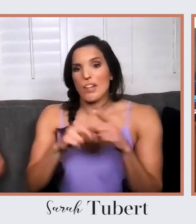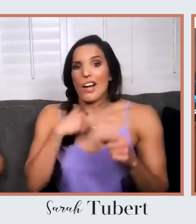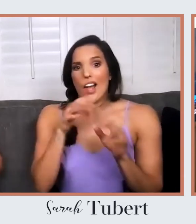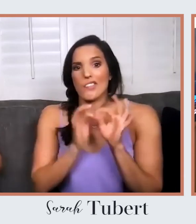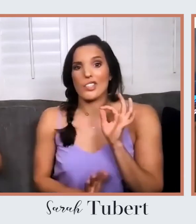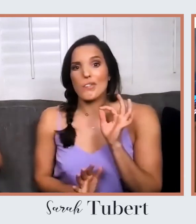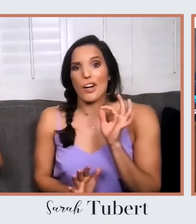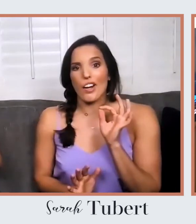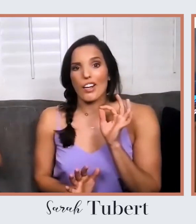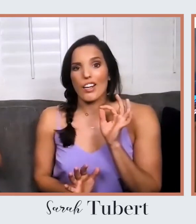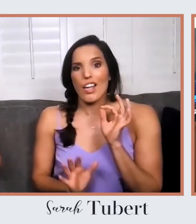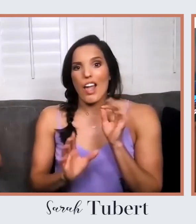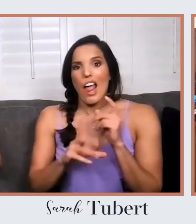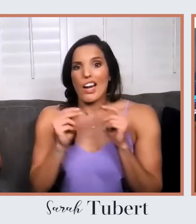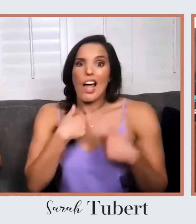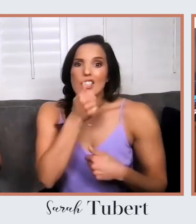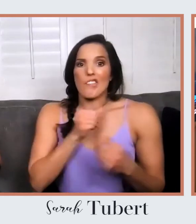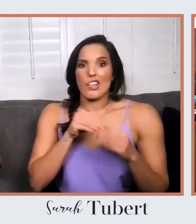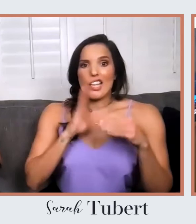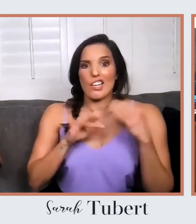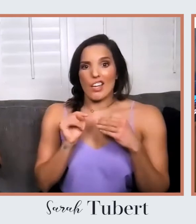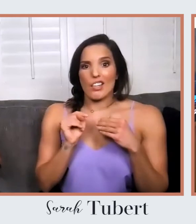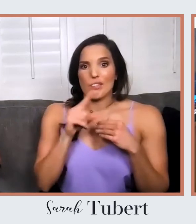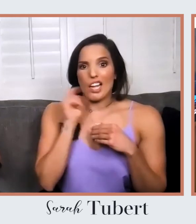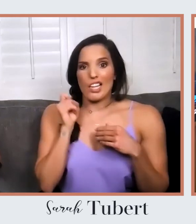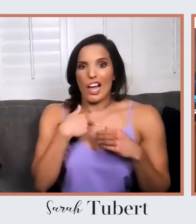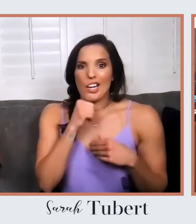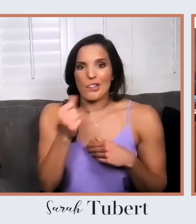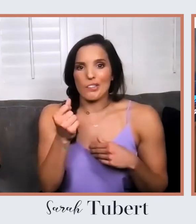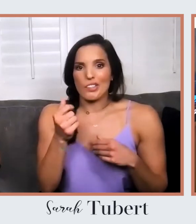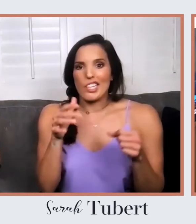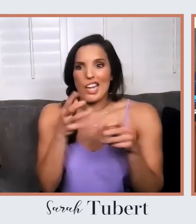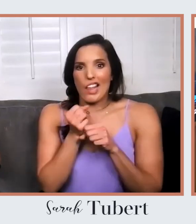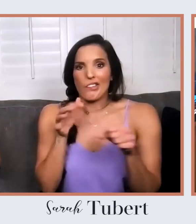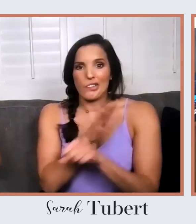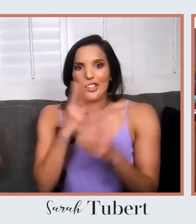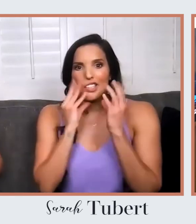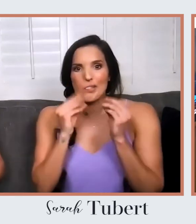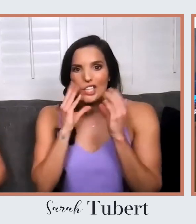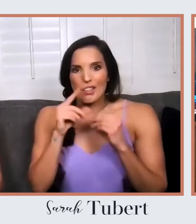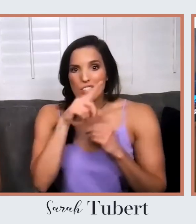but I don't have an interpreter and I suffer in the end of it because I don't get the full experience